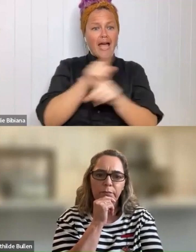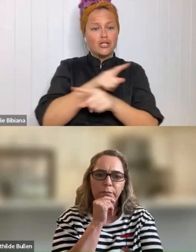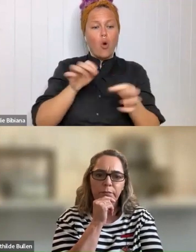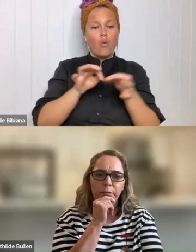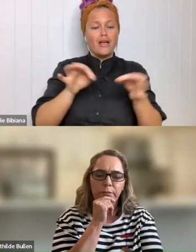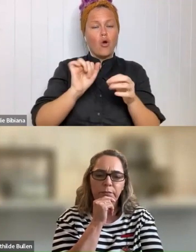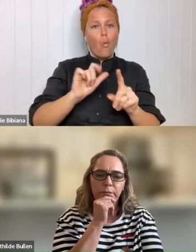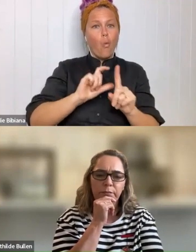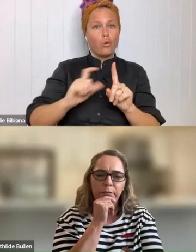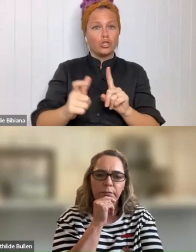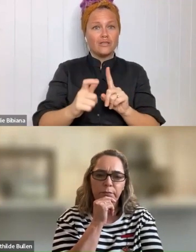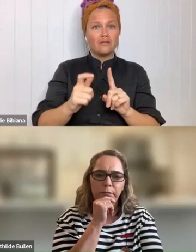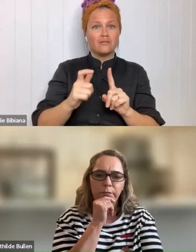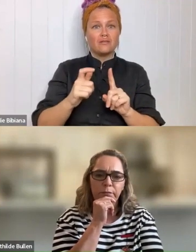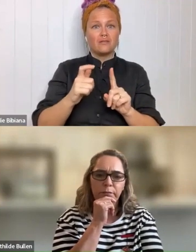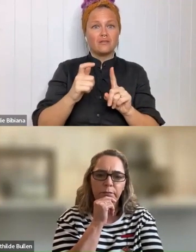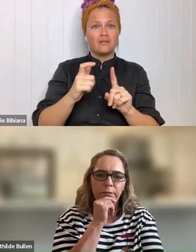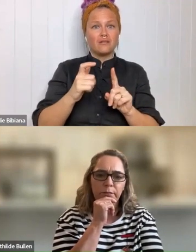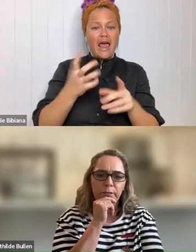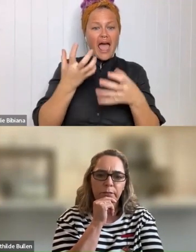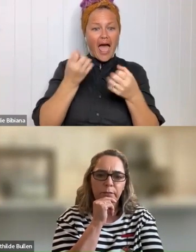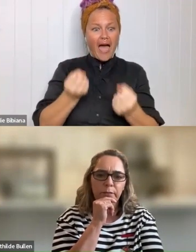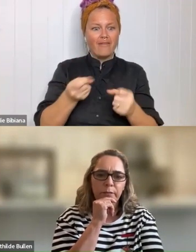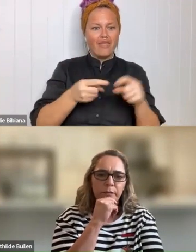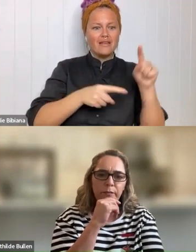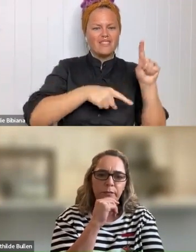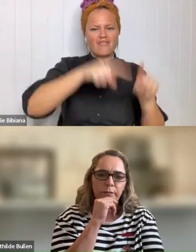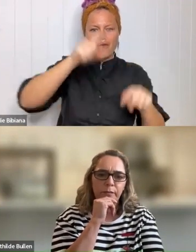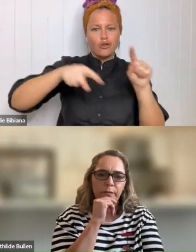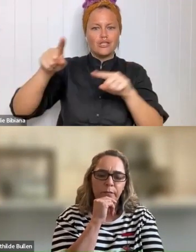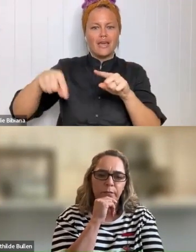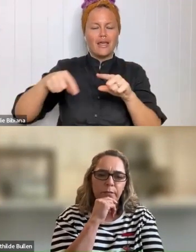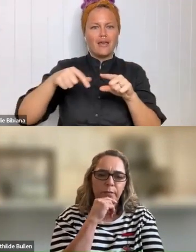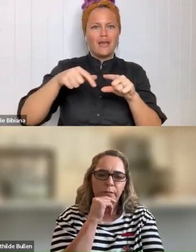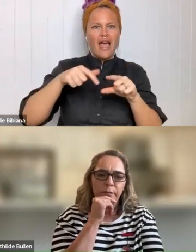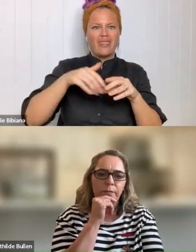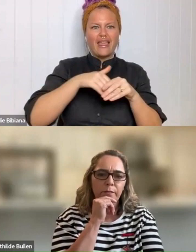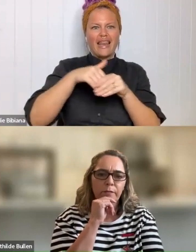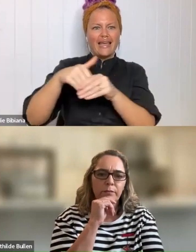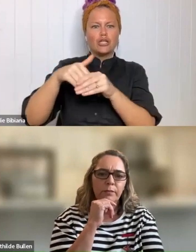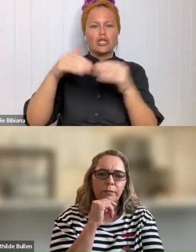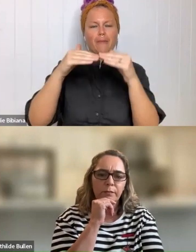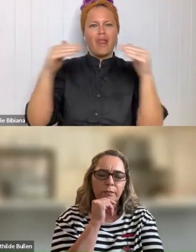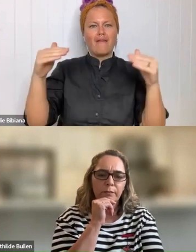and having that diversity at the leadership level? So yeah, I